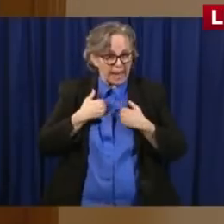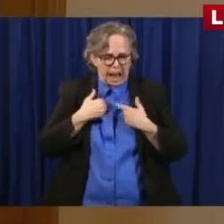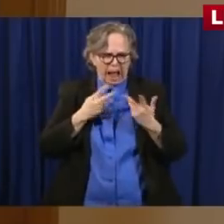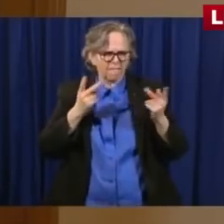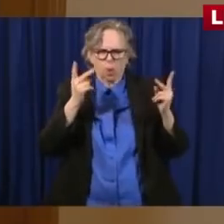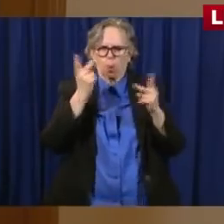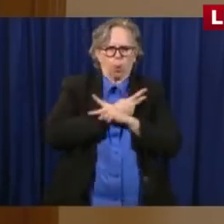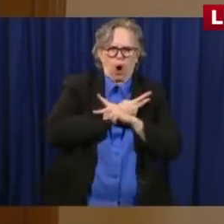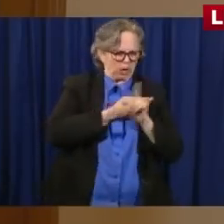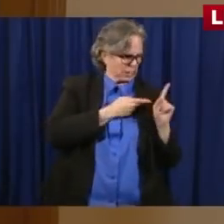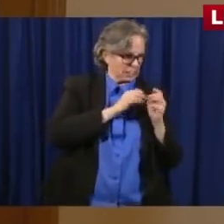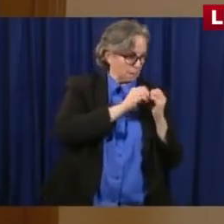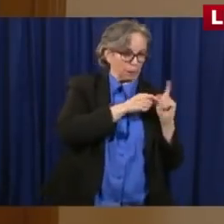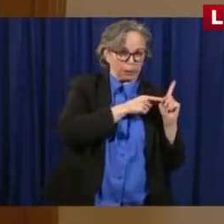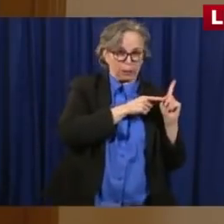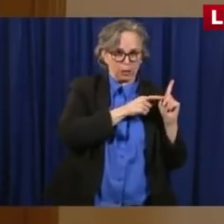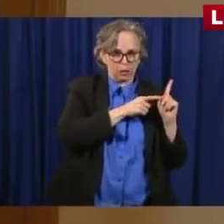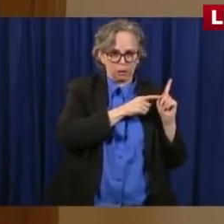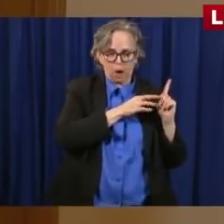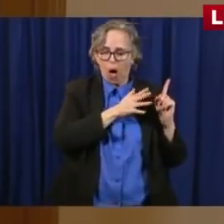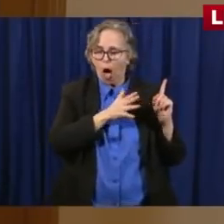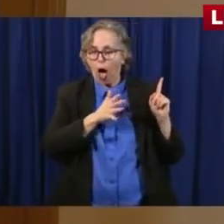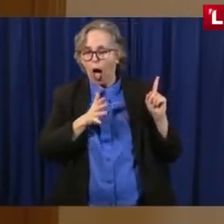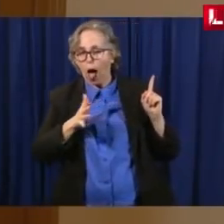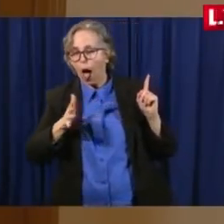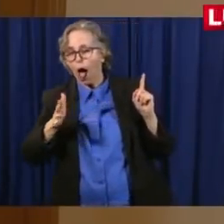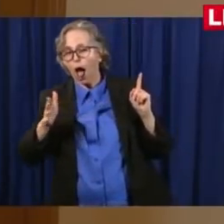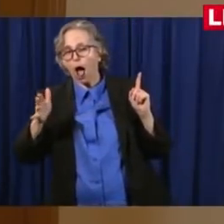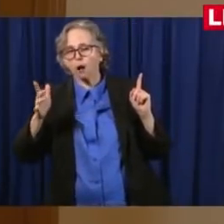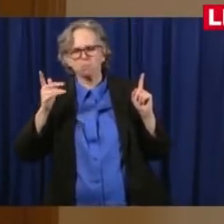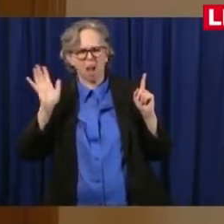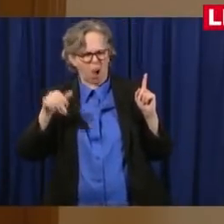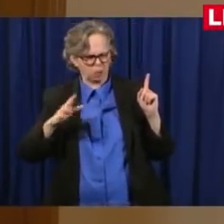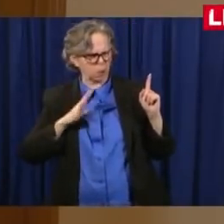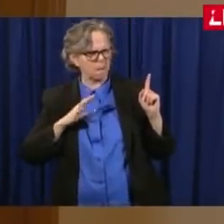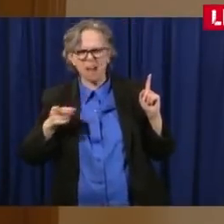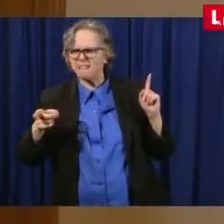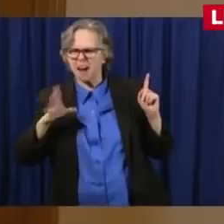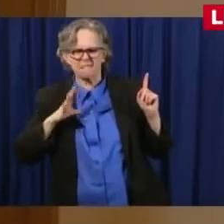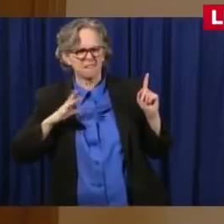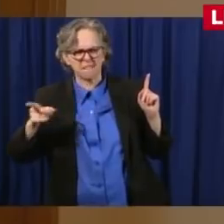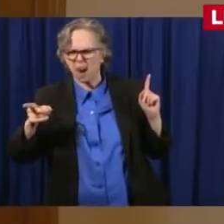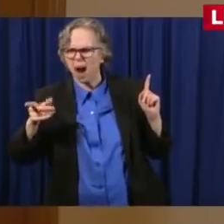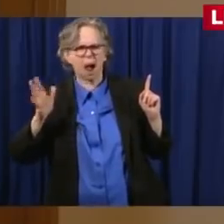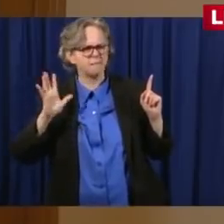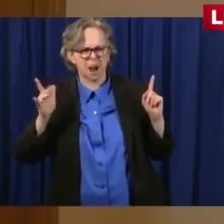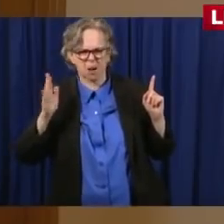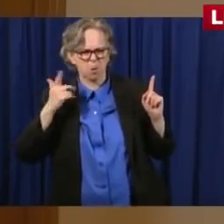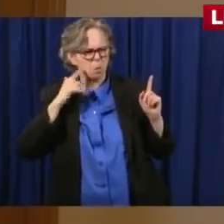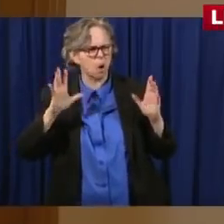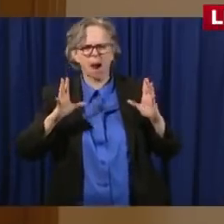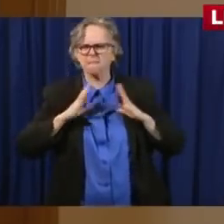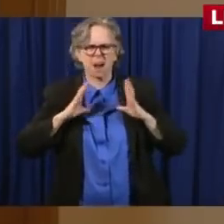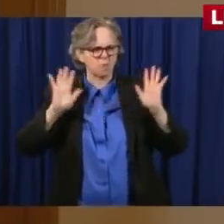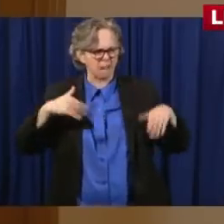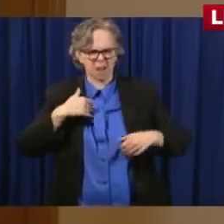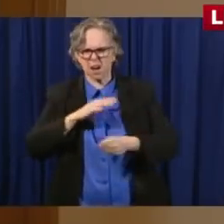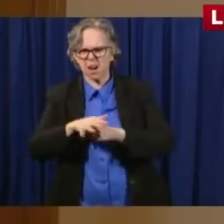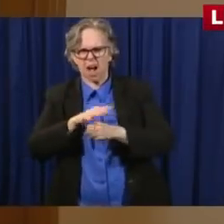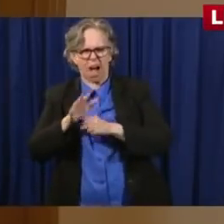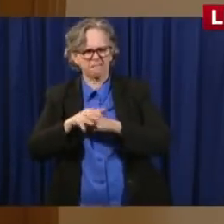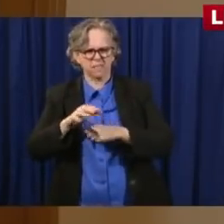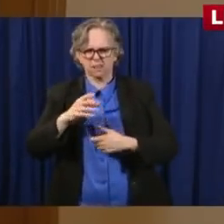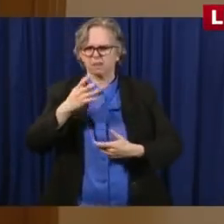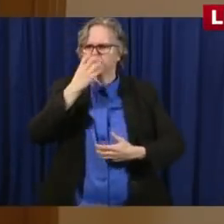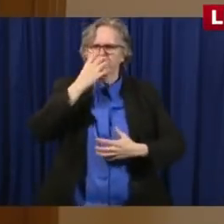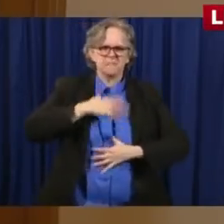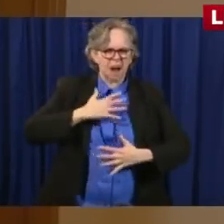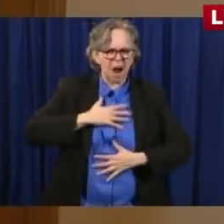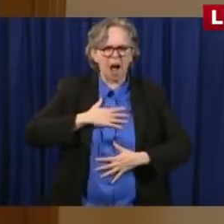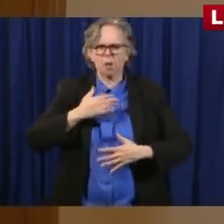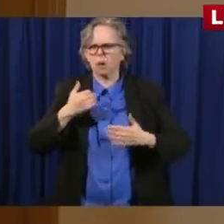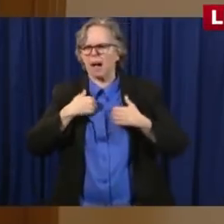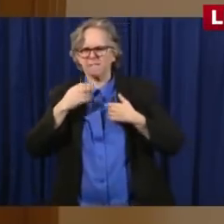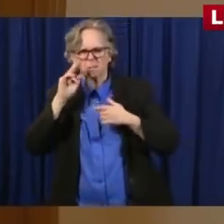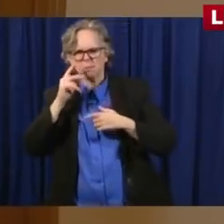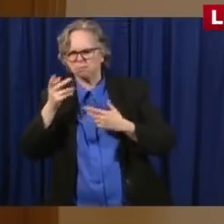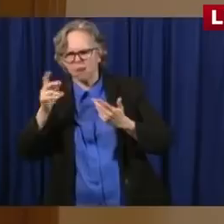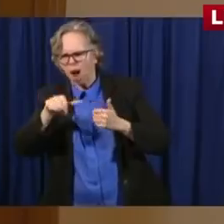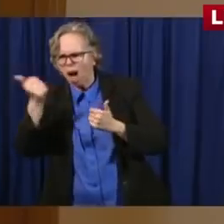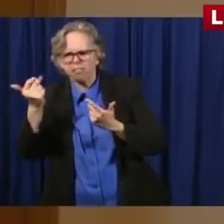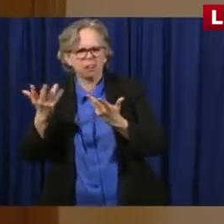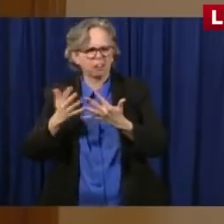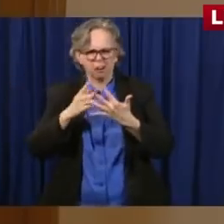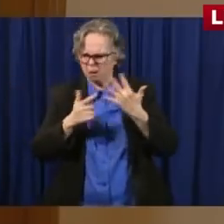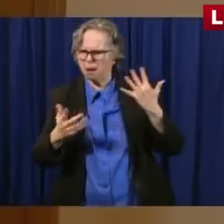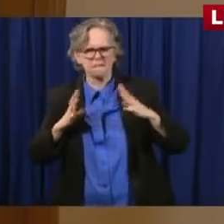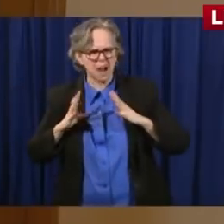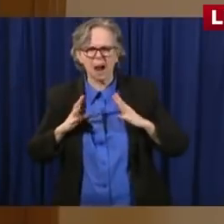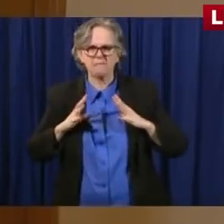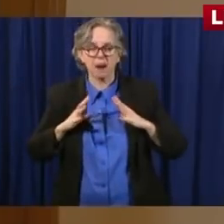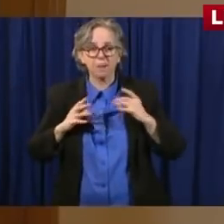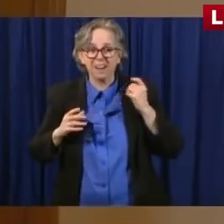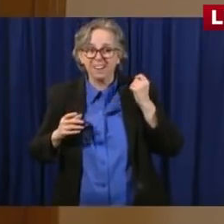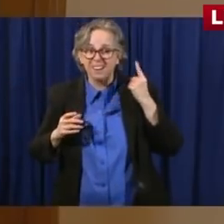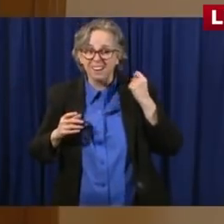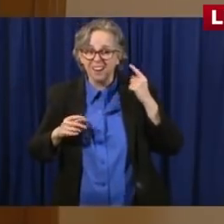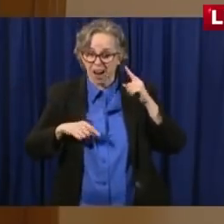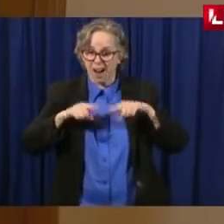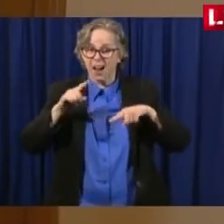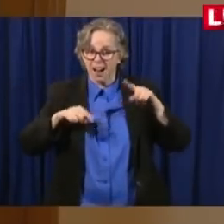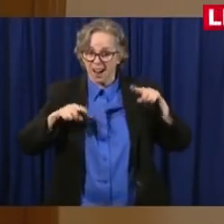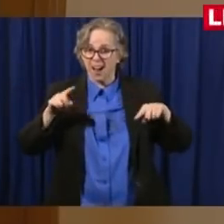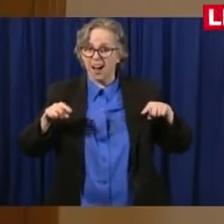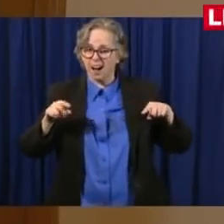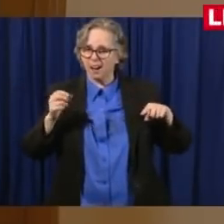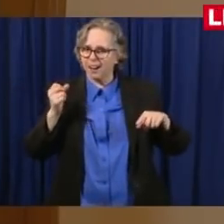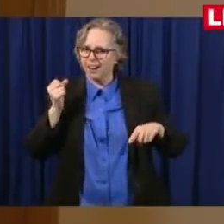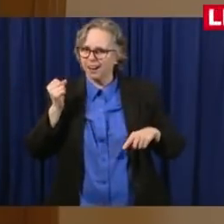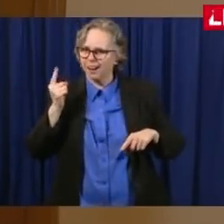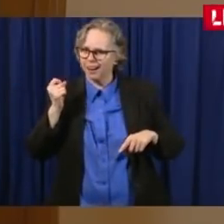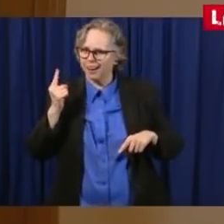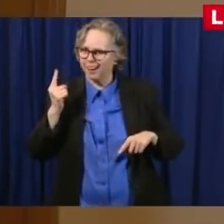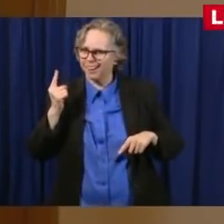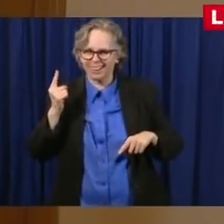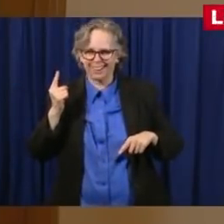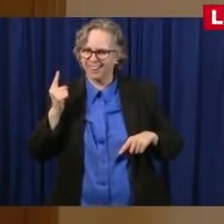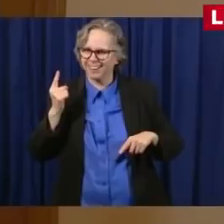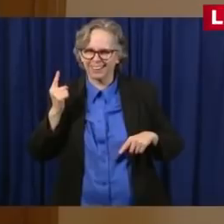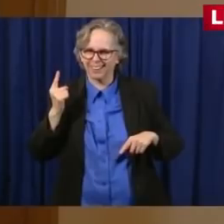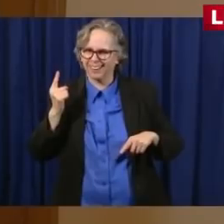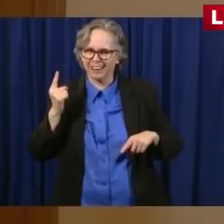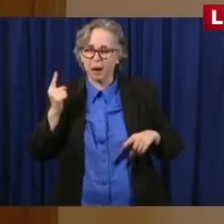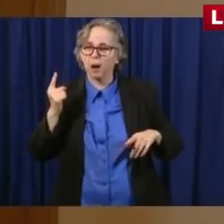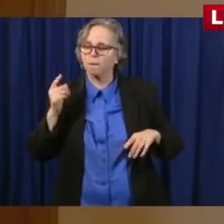THE MOST CONSERVATIVE NUMBERS MAKING SURE WE ARE PREPARED FOR MORE -- FOR WORST-CASE SCENARIOS -- WE MIGHT NOT RUN OUT OF VENTILATORS, WHICH IS OUR WHOLE GOAL, NOT BE FORCED INTO